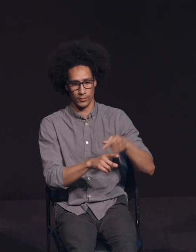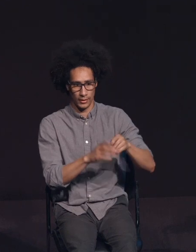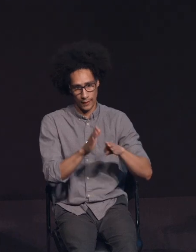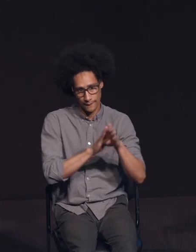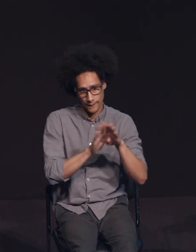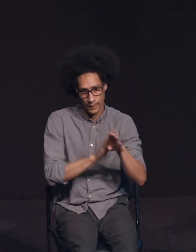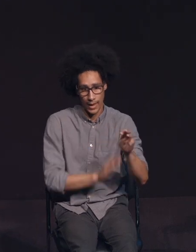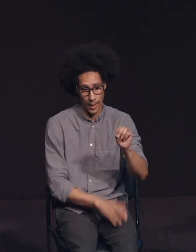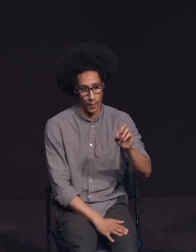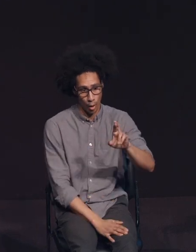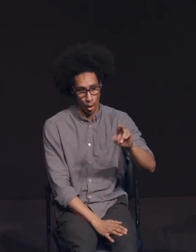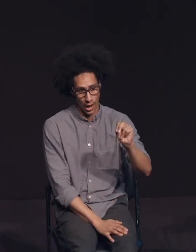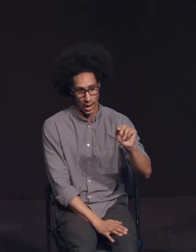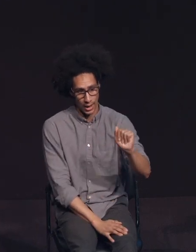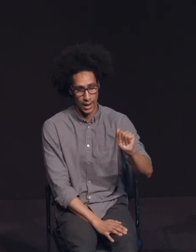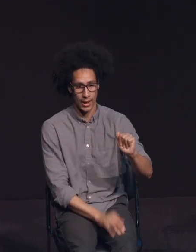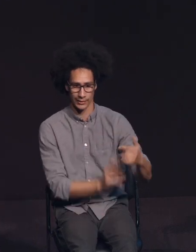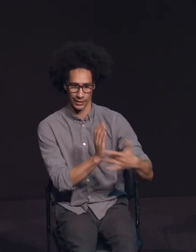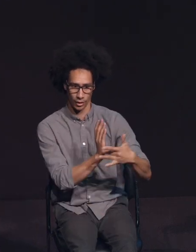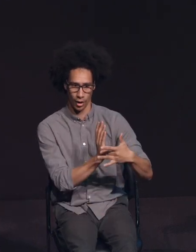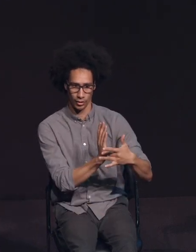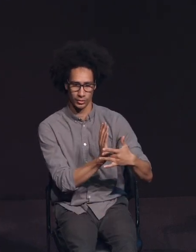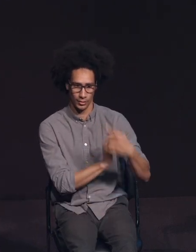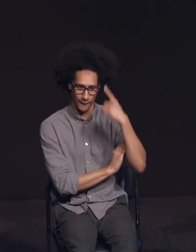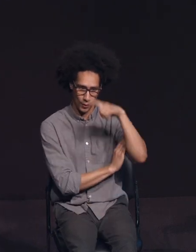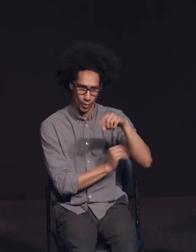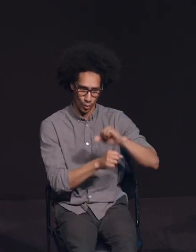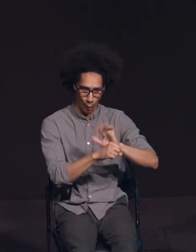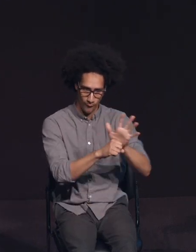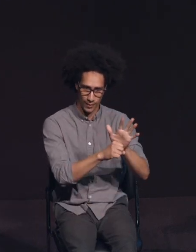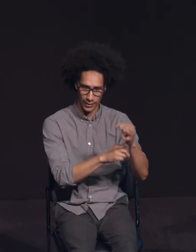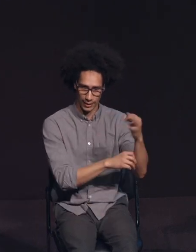mRNA technology for the COVID-19 vaccine.